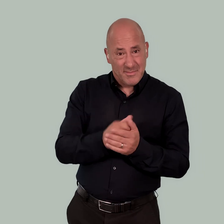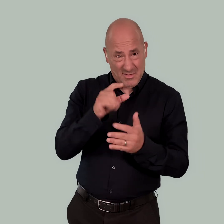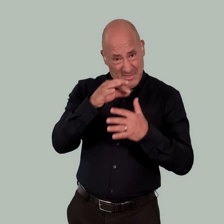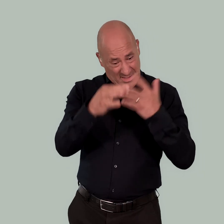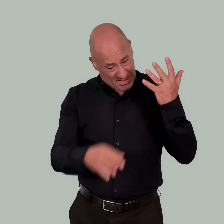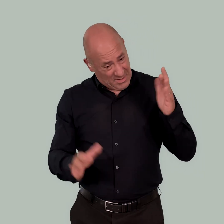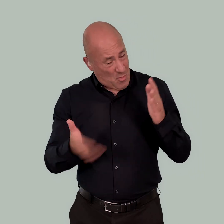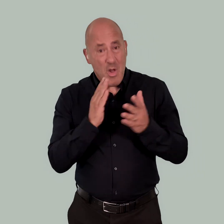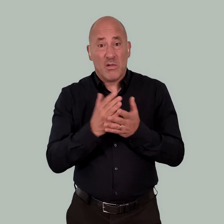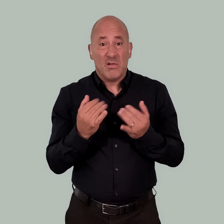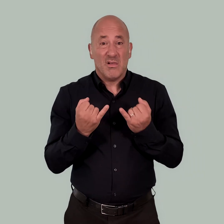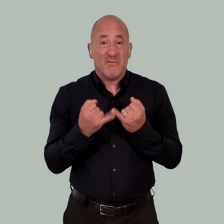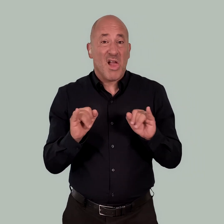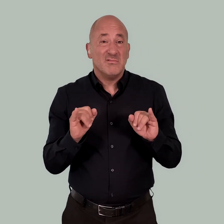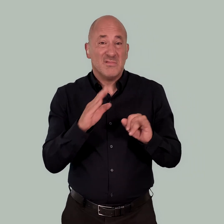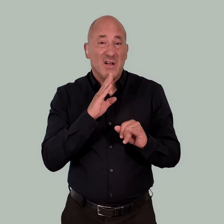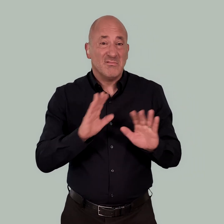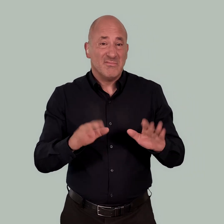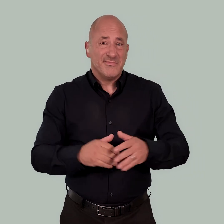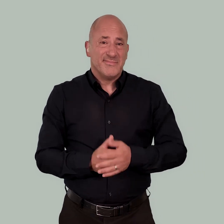Sadly it is also a record of failure.